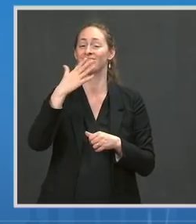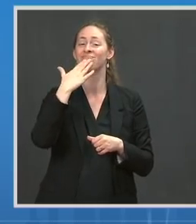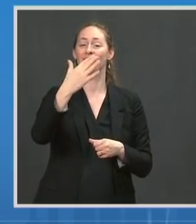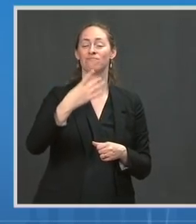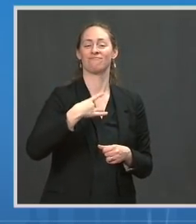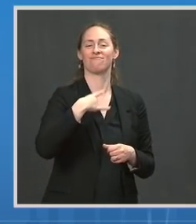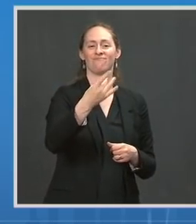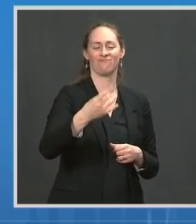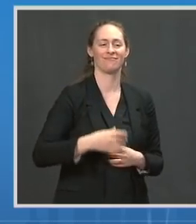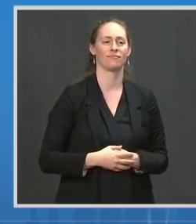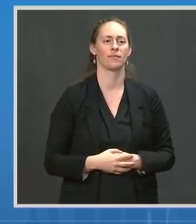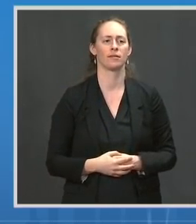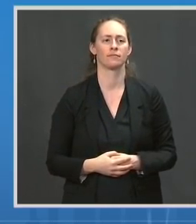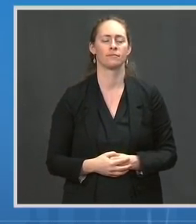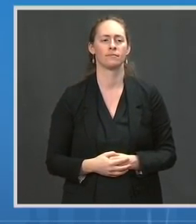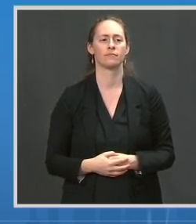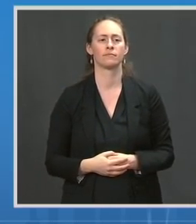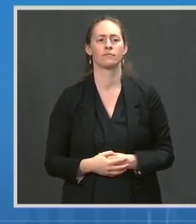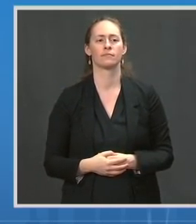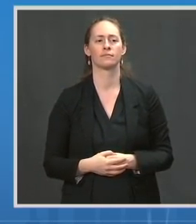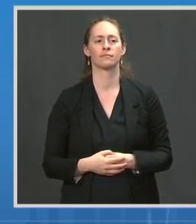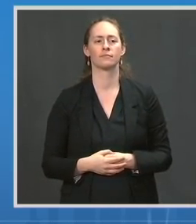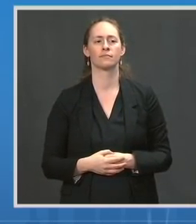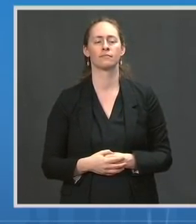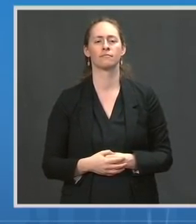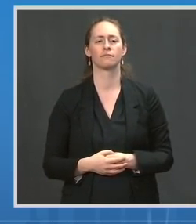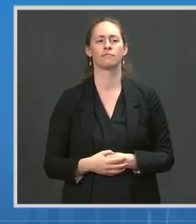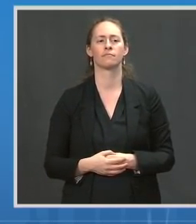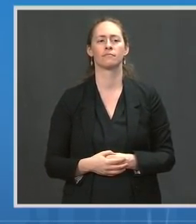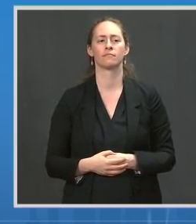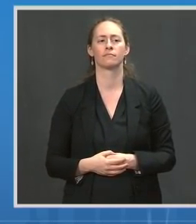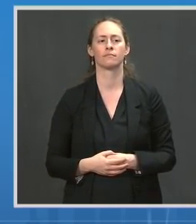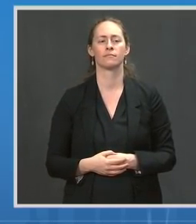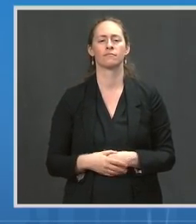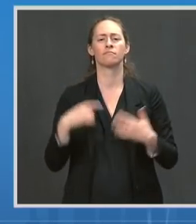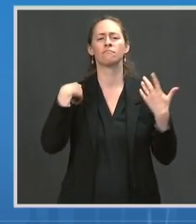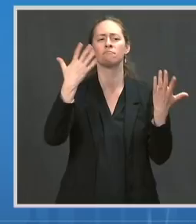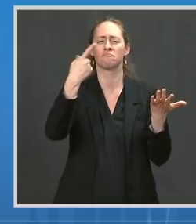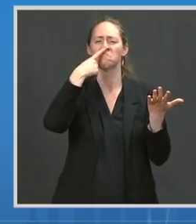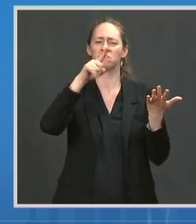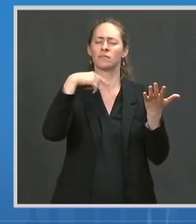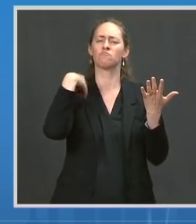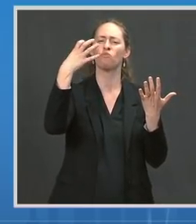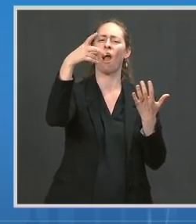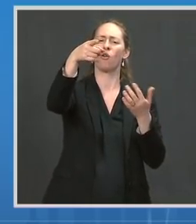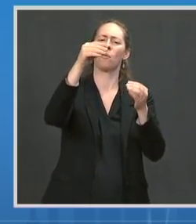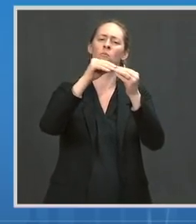What I would like to hear you all discuss is: If we are able to --